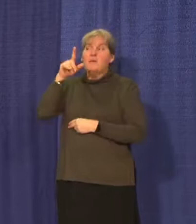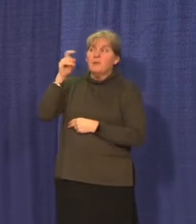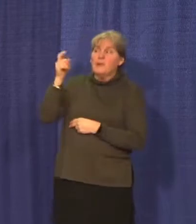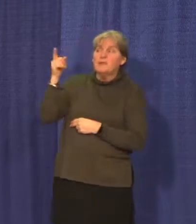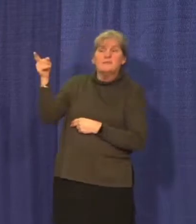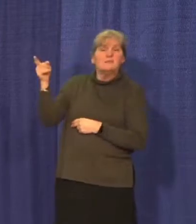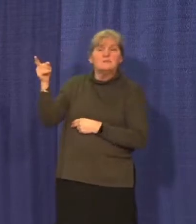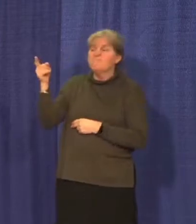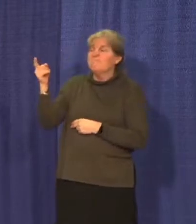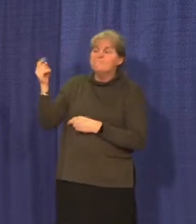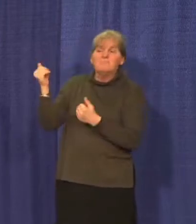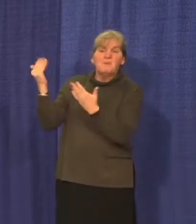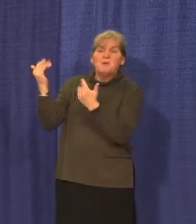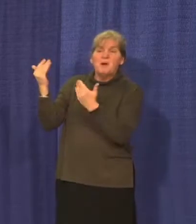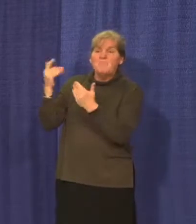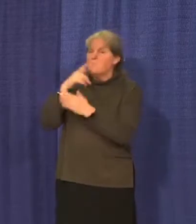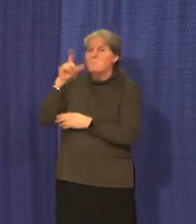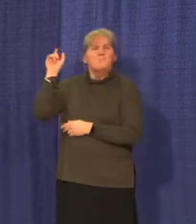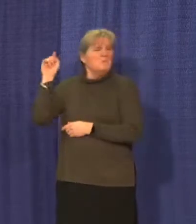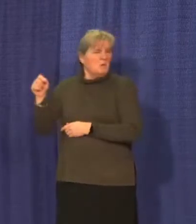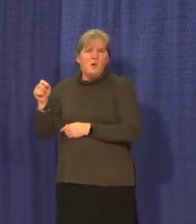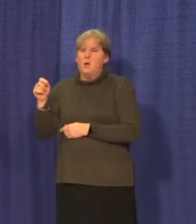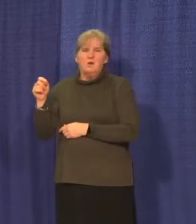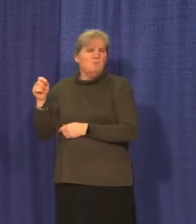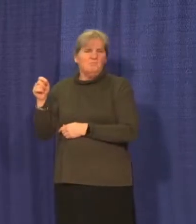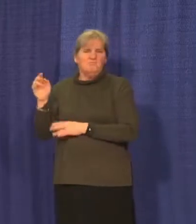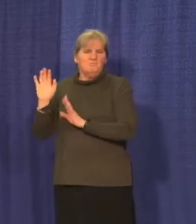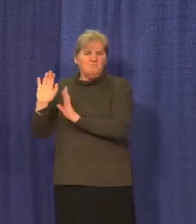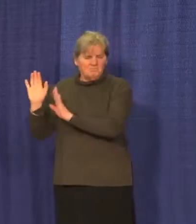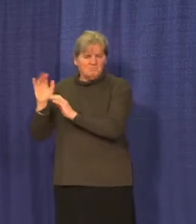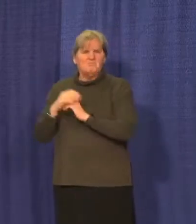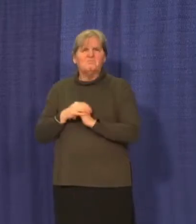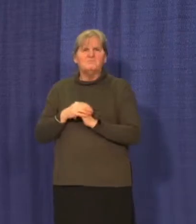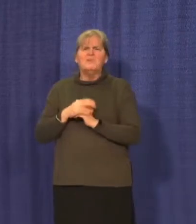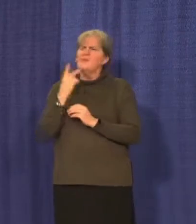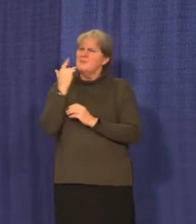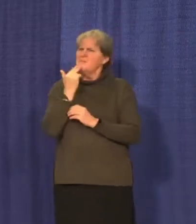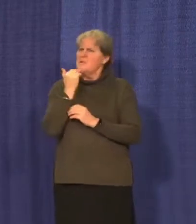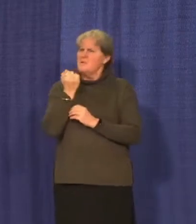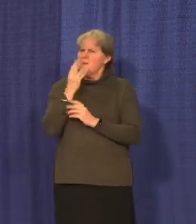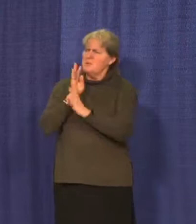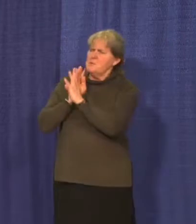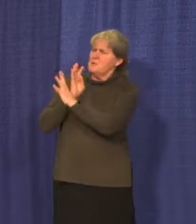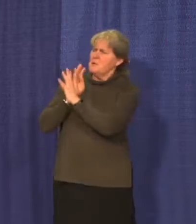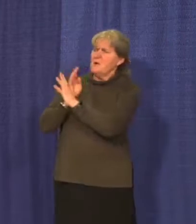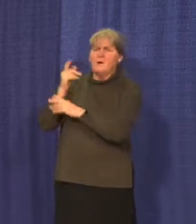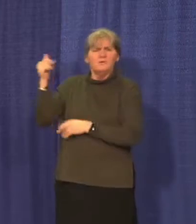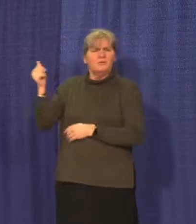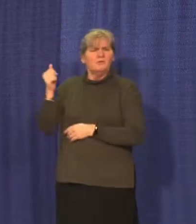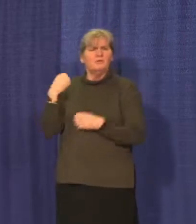capacity that it provided is no longer needed. We have recently seen very few people at the drive-through